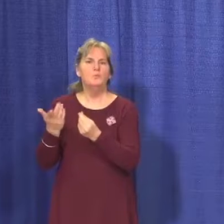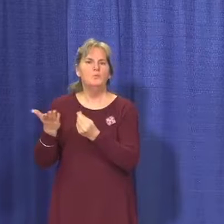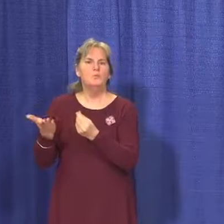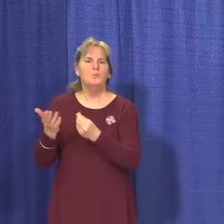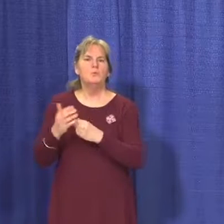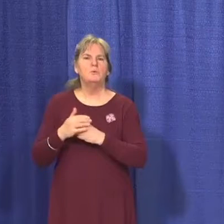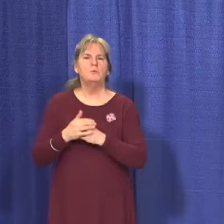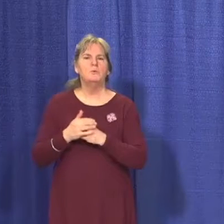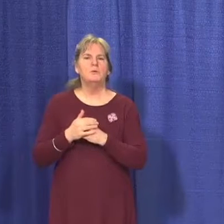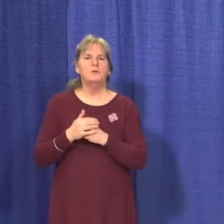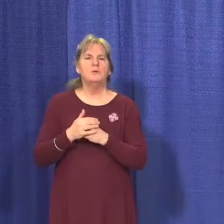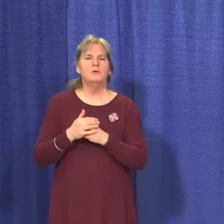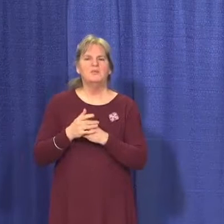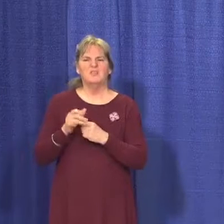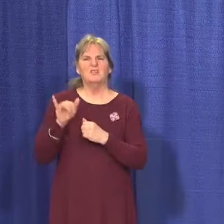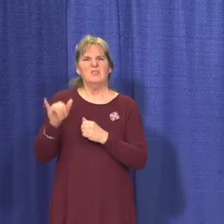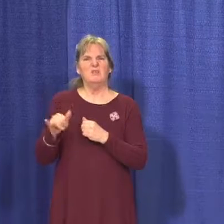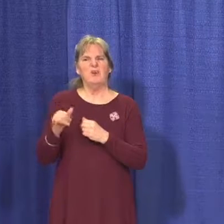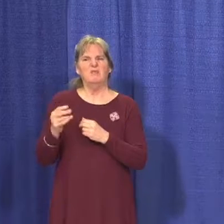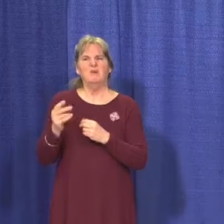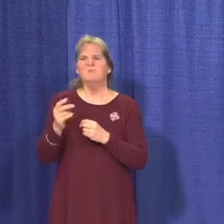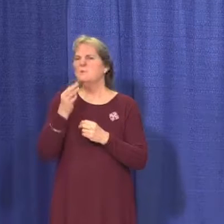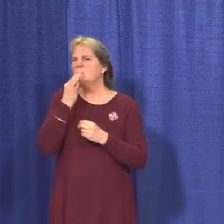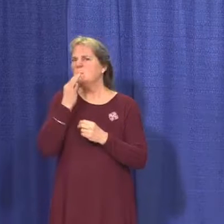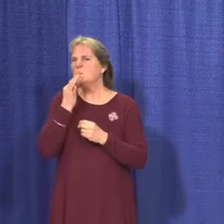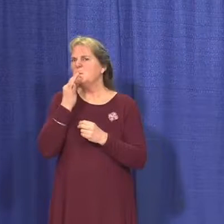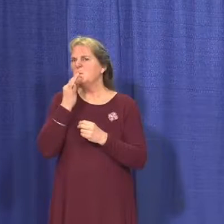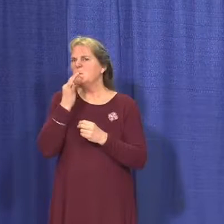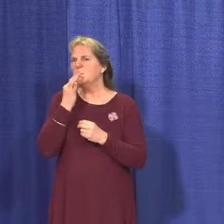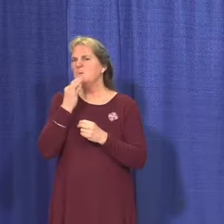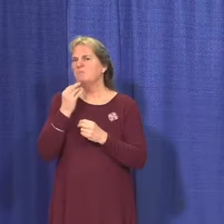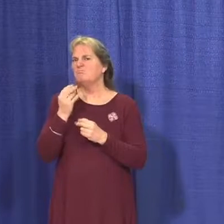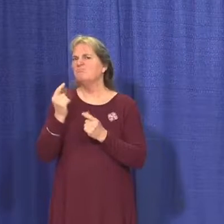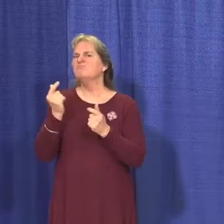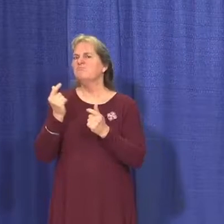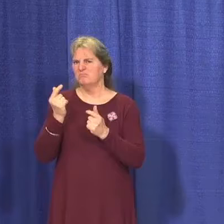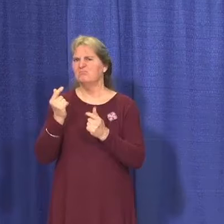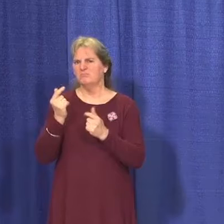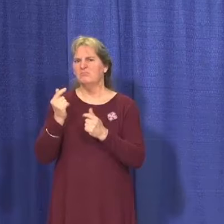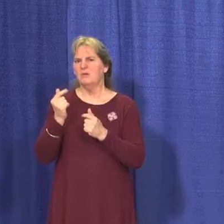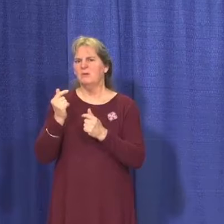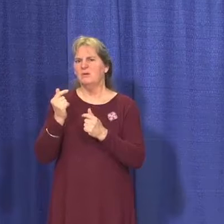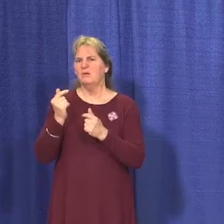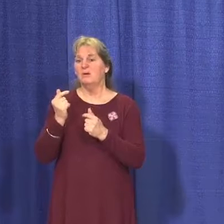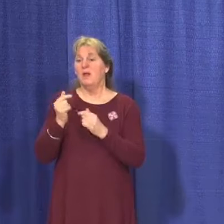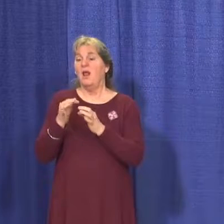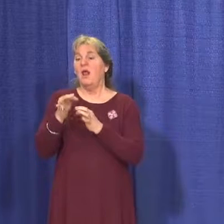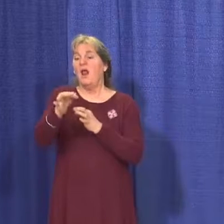there. So we see this as a need now,